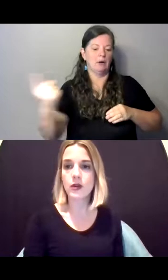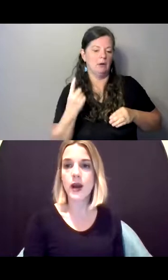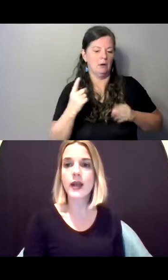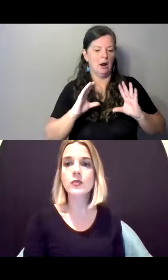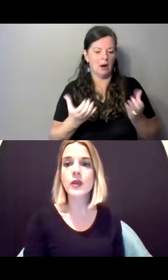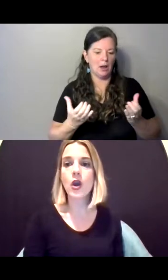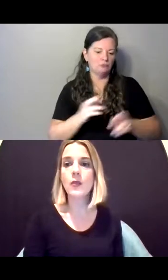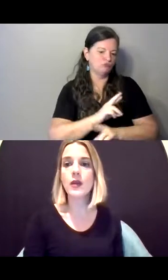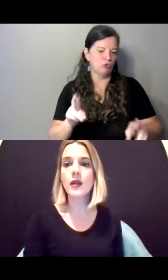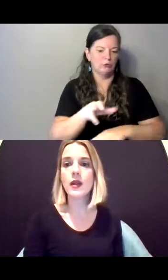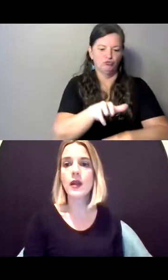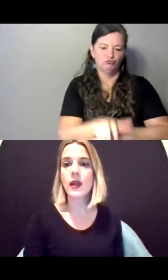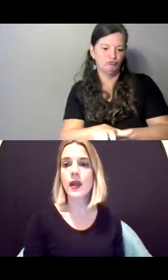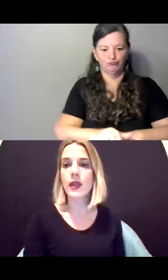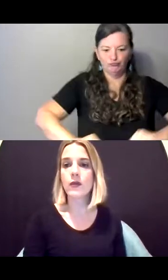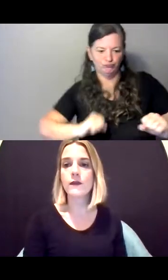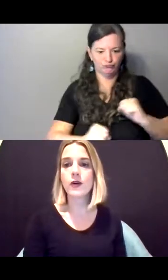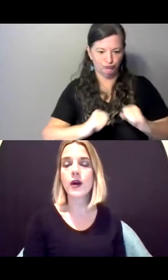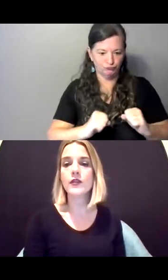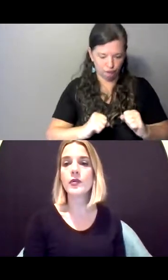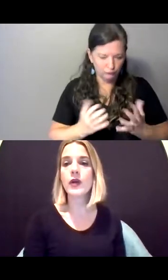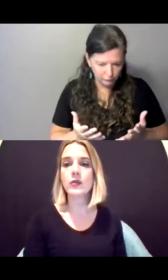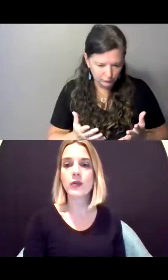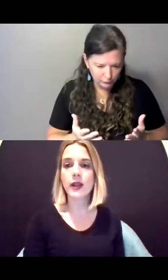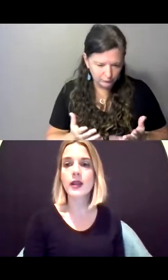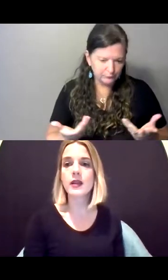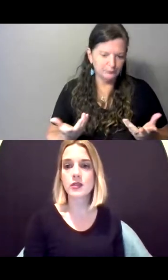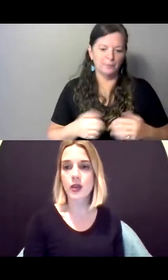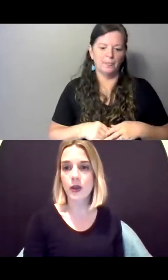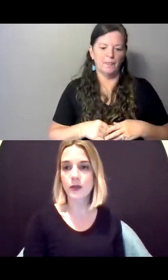Their minds will be open and they will feel comfortable and ready to go.